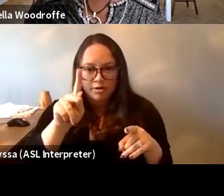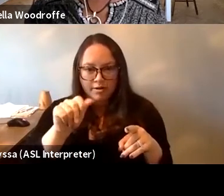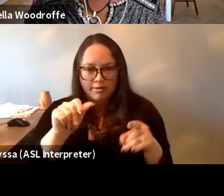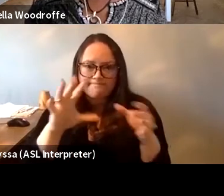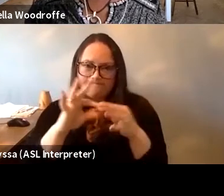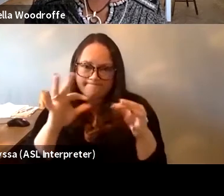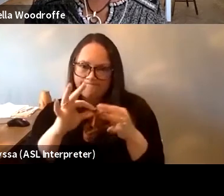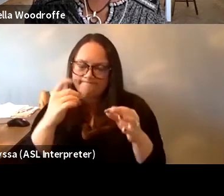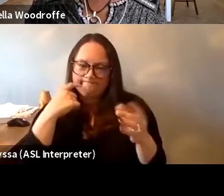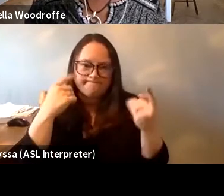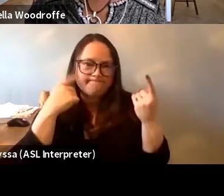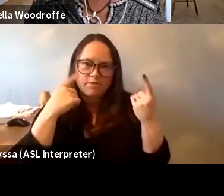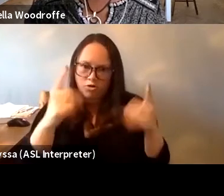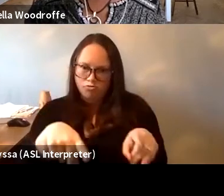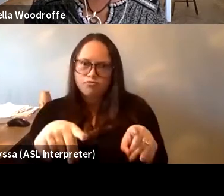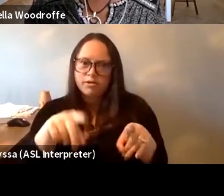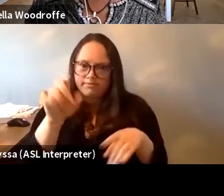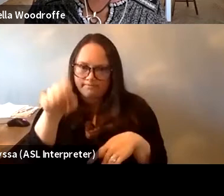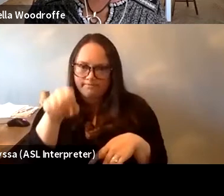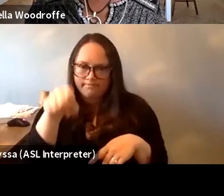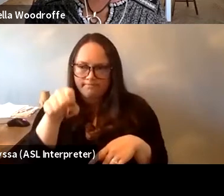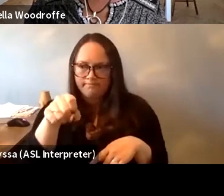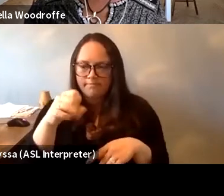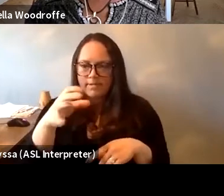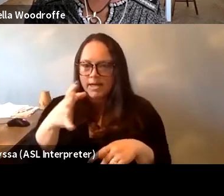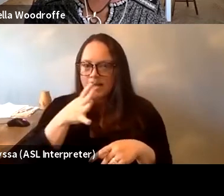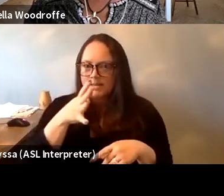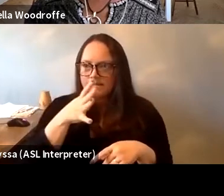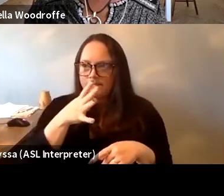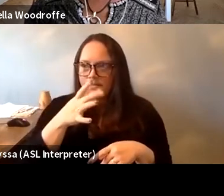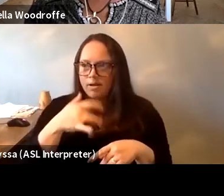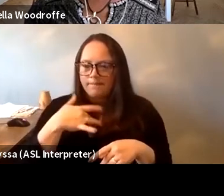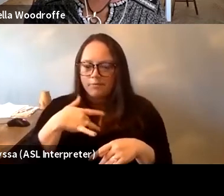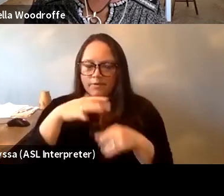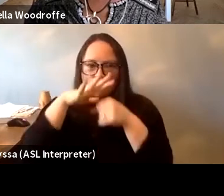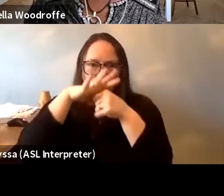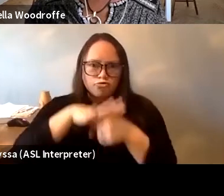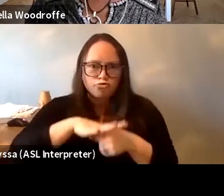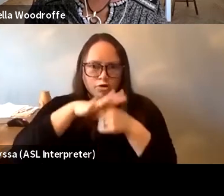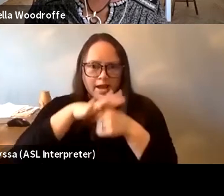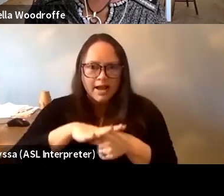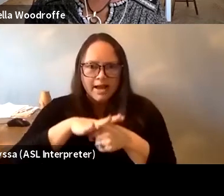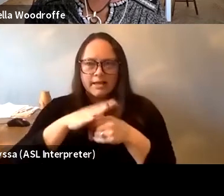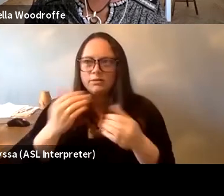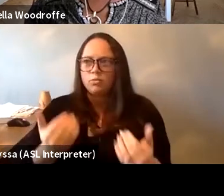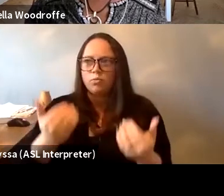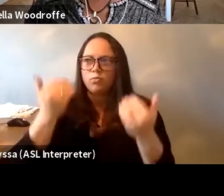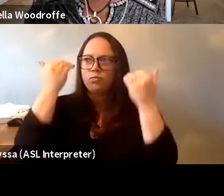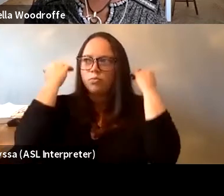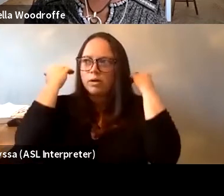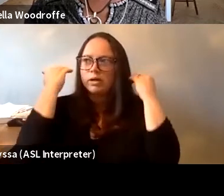do get really stressed and overwhelmed sometimes with how